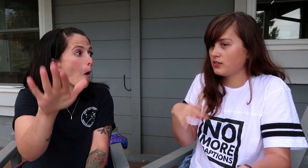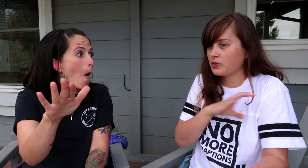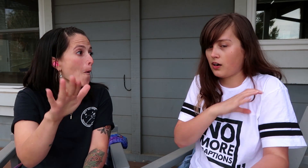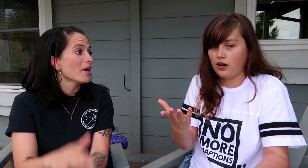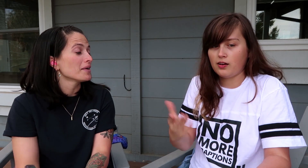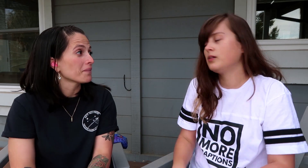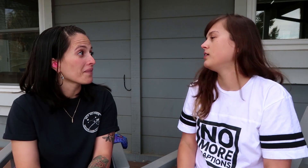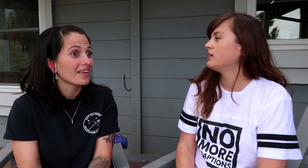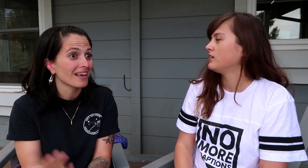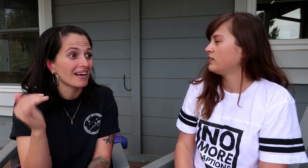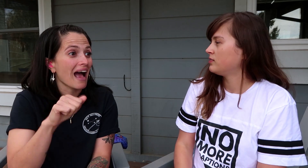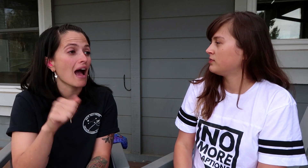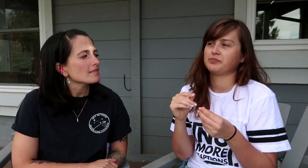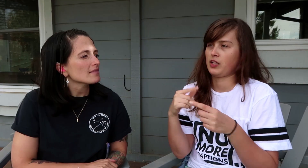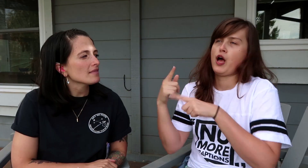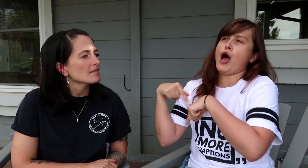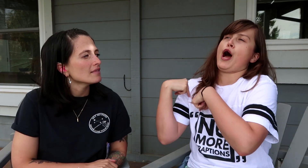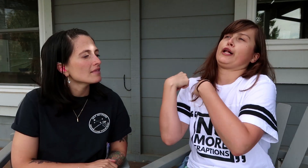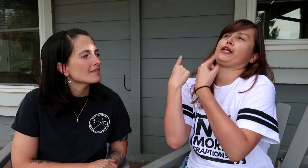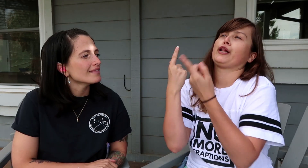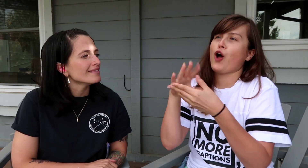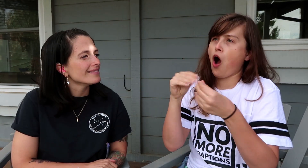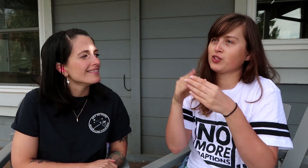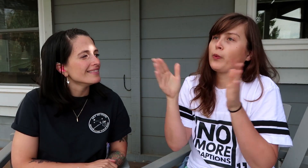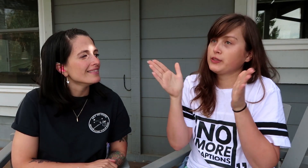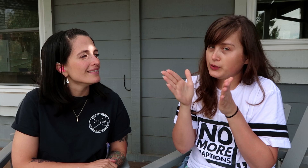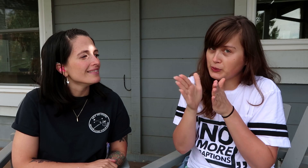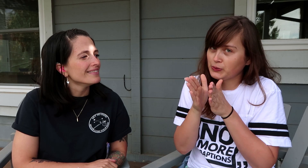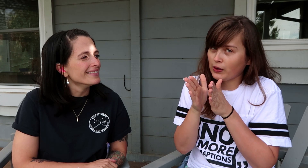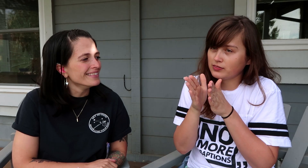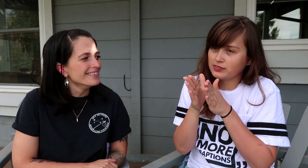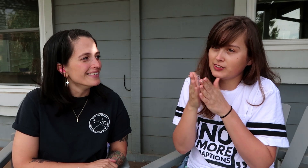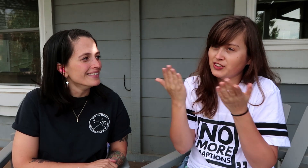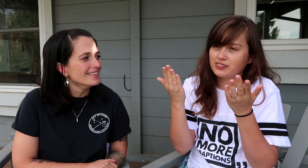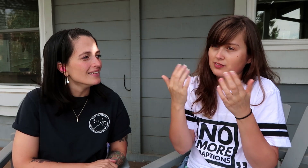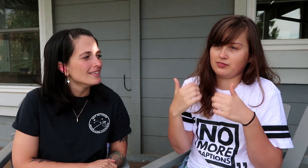J: Yeah! You don't know what's going on. R: Anyways, LONG story short,